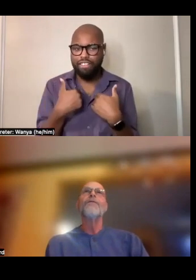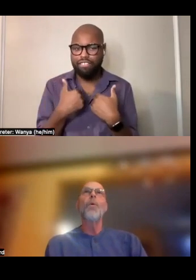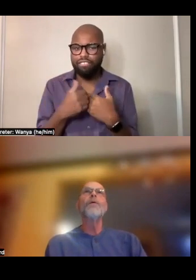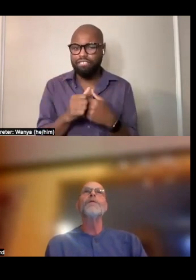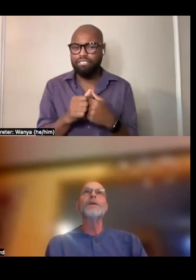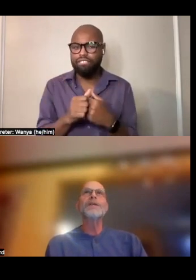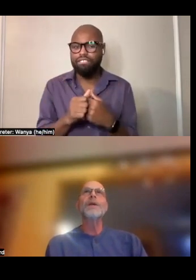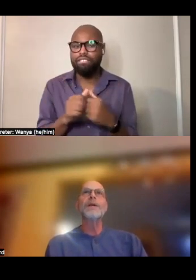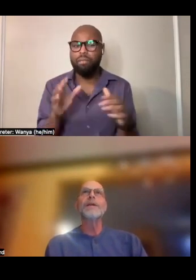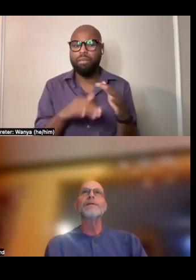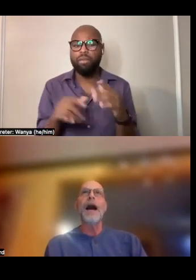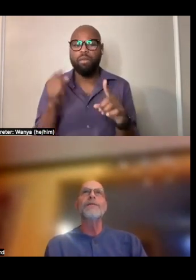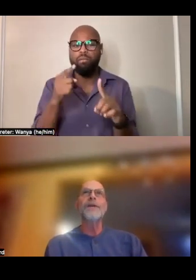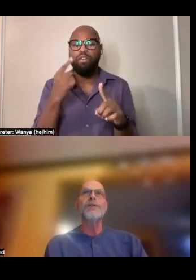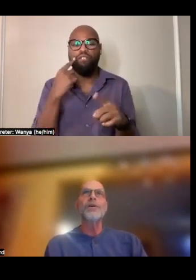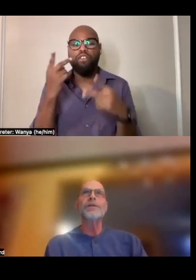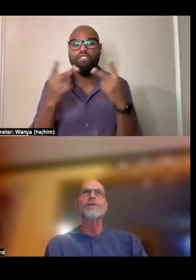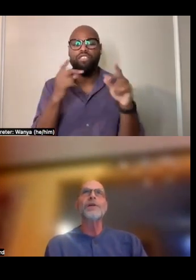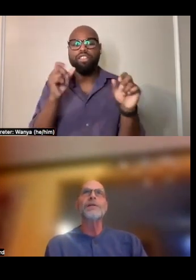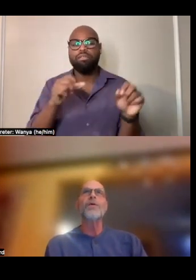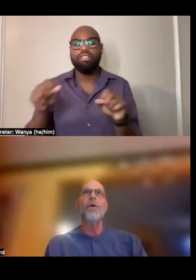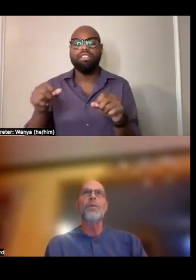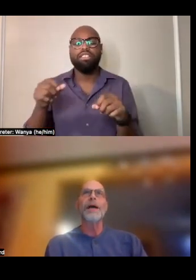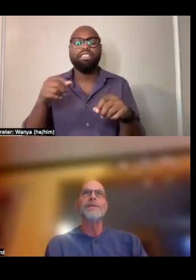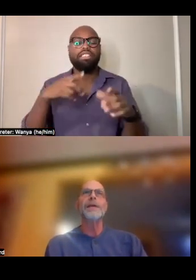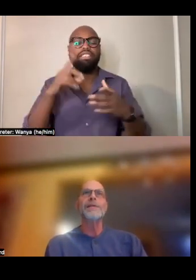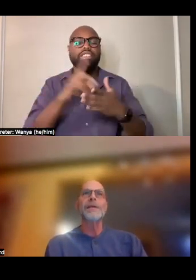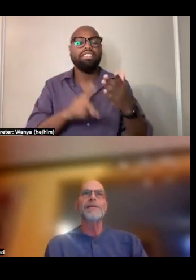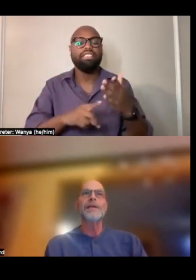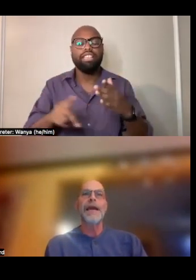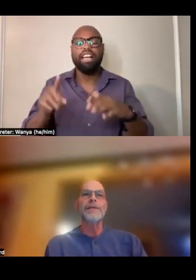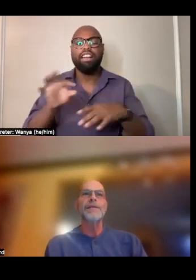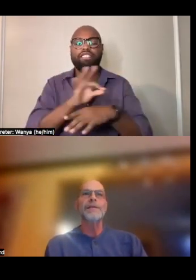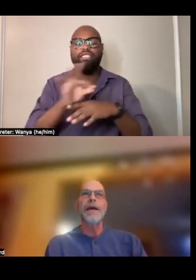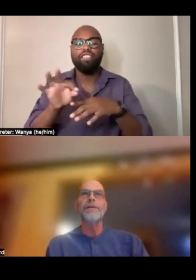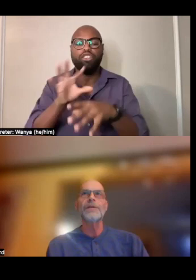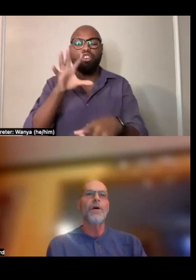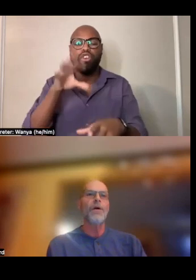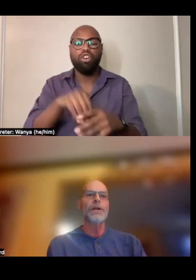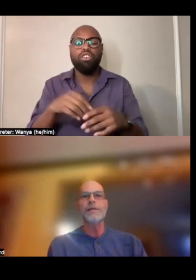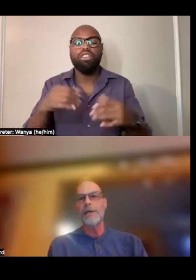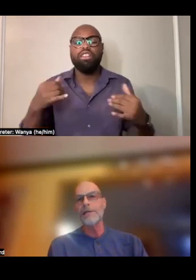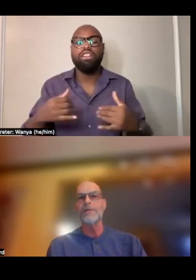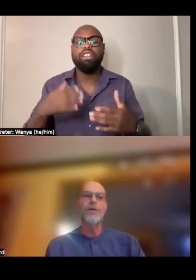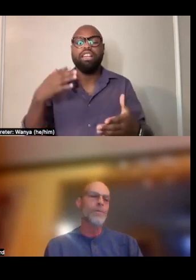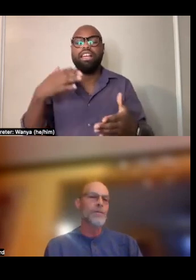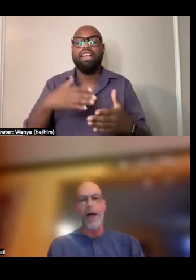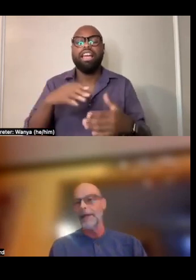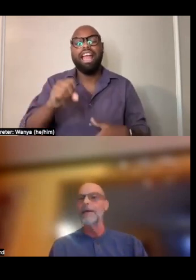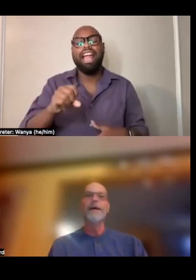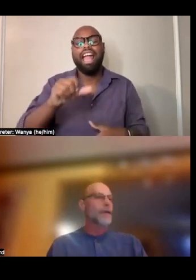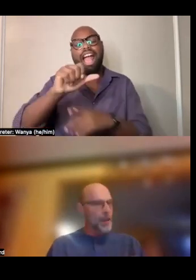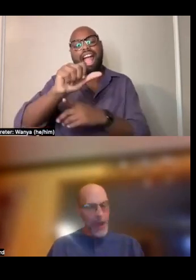the visitability design features, it just incorporates the existing ANSI standards that already exist in terms of like again,